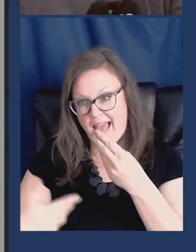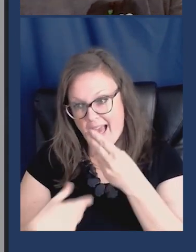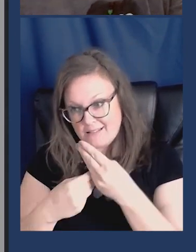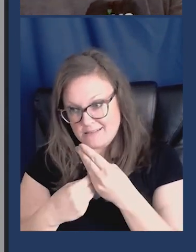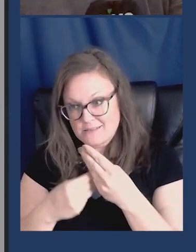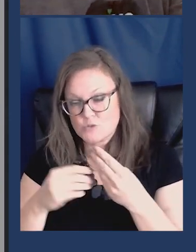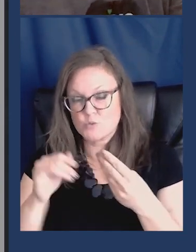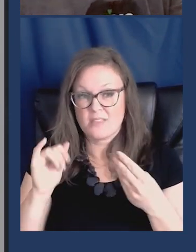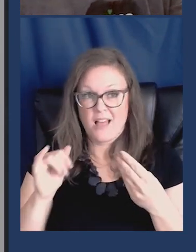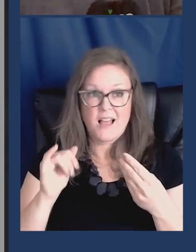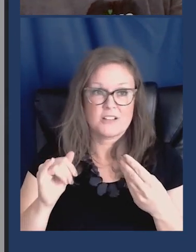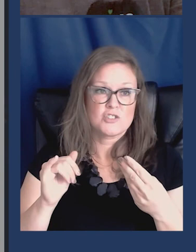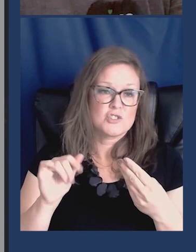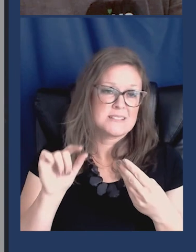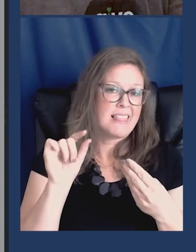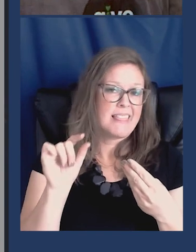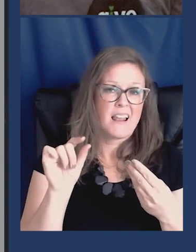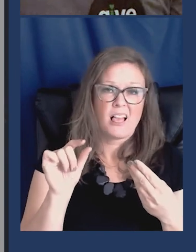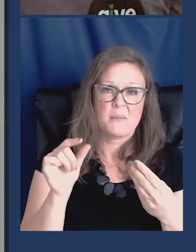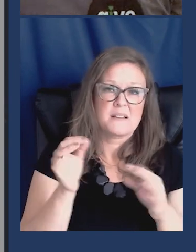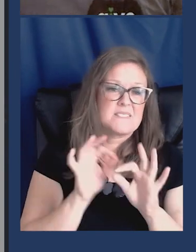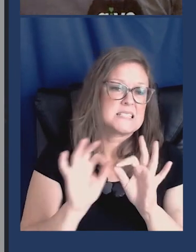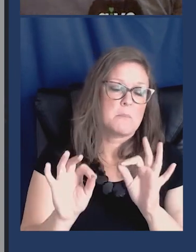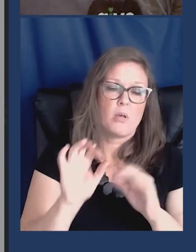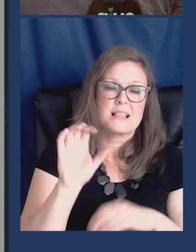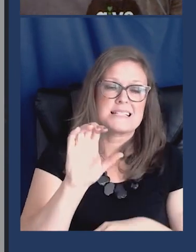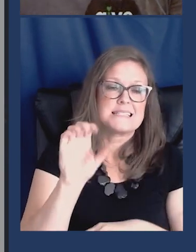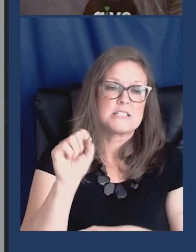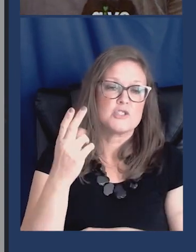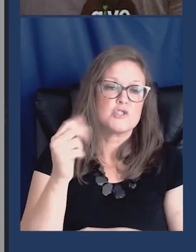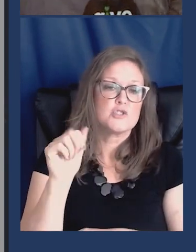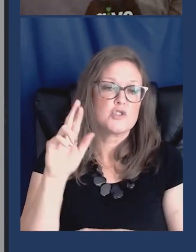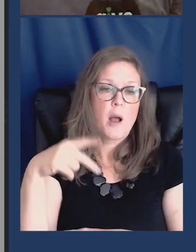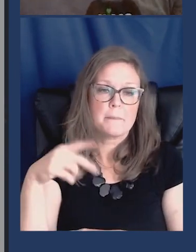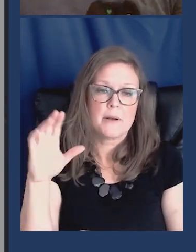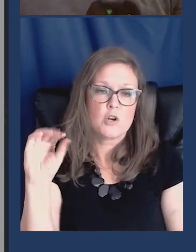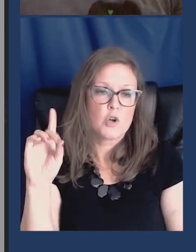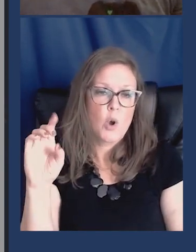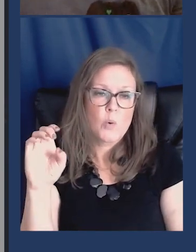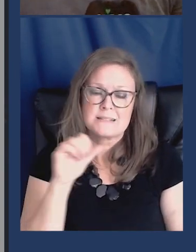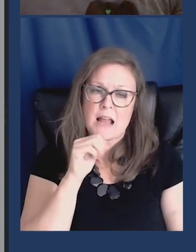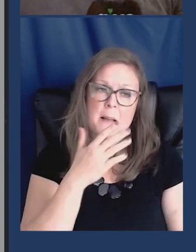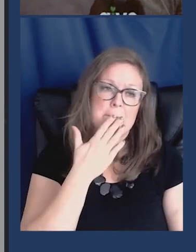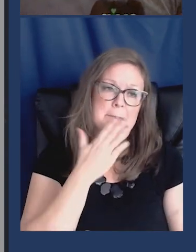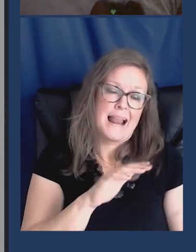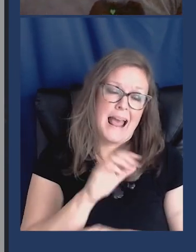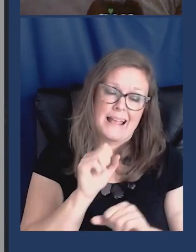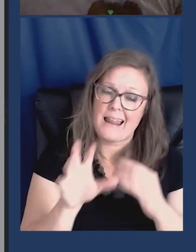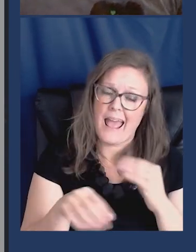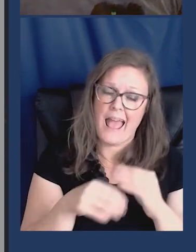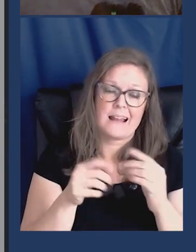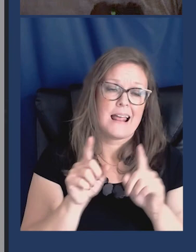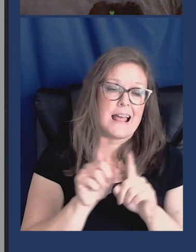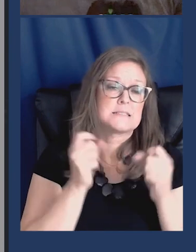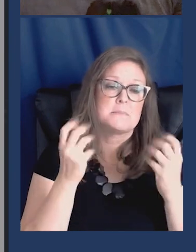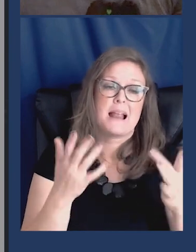C# code added, not really bad at all. I can add as many events as I wanted. The cool thing about the playstream